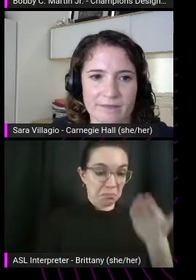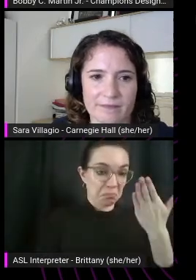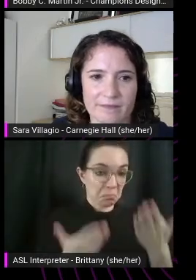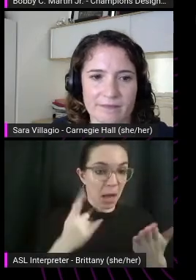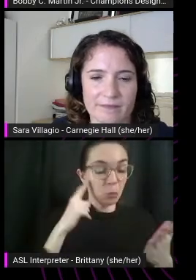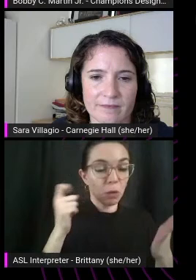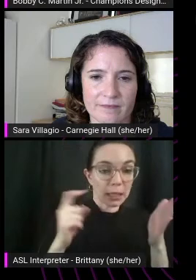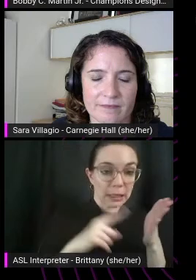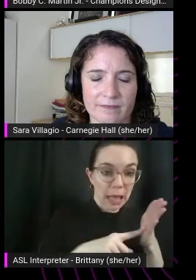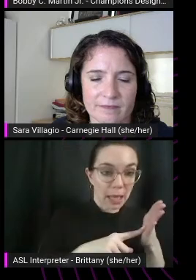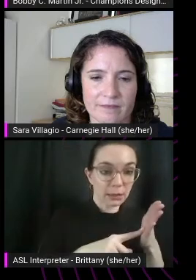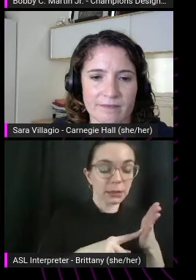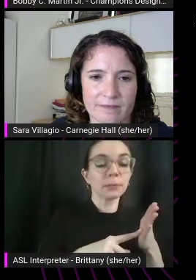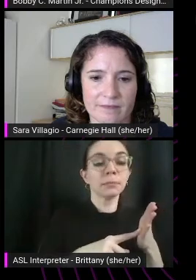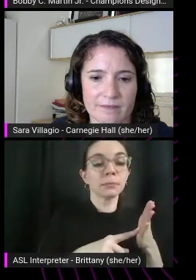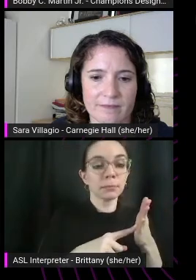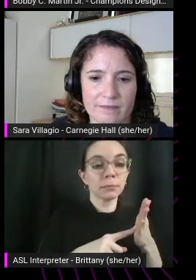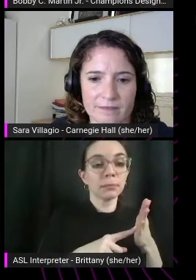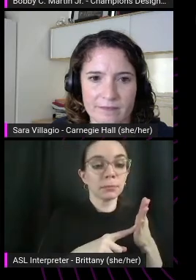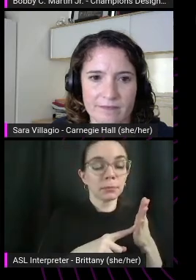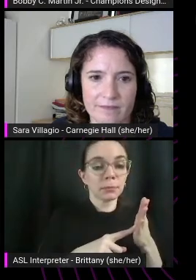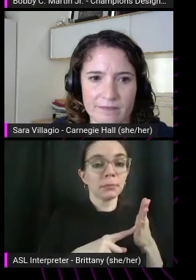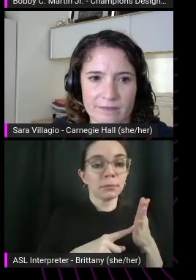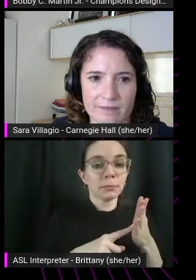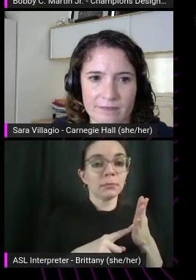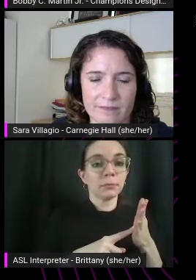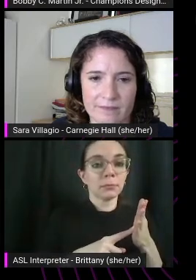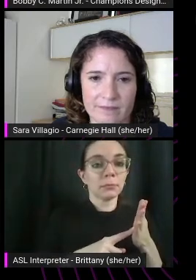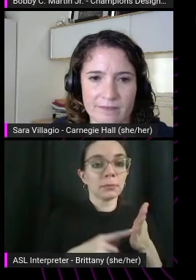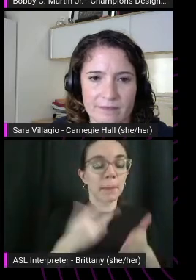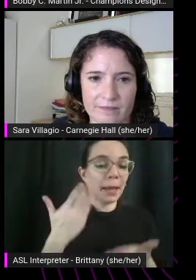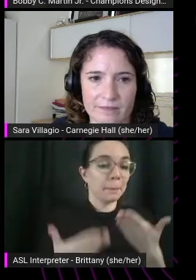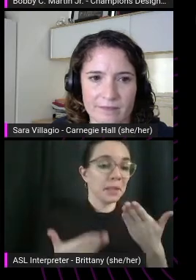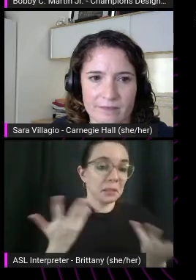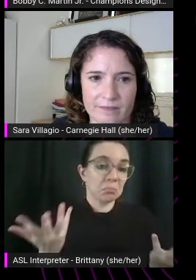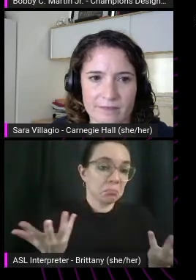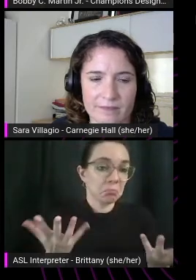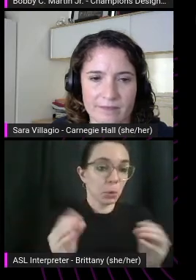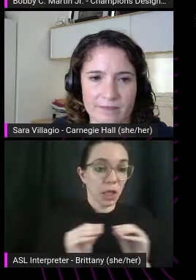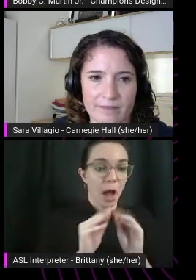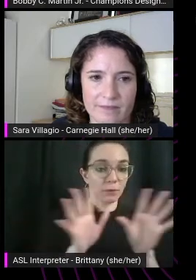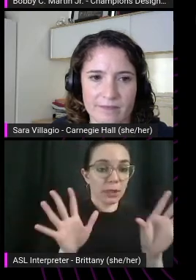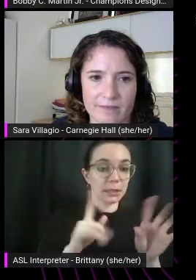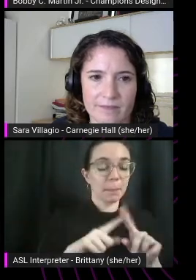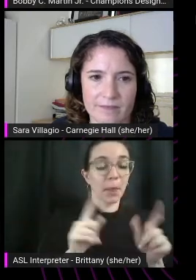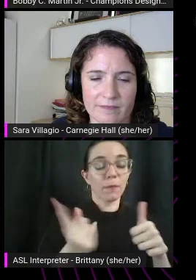They might be, you know, quite obvious, but the first thing we need to do is pump the brakes.